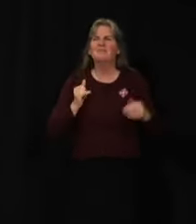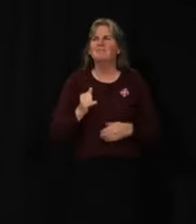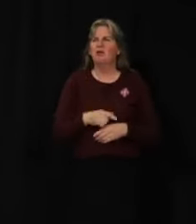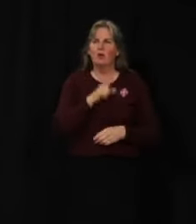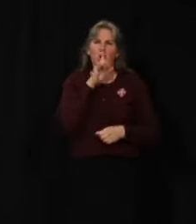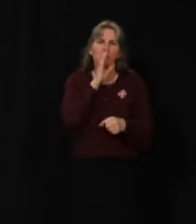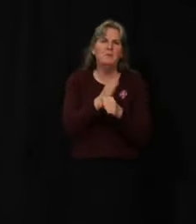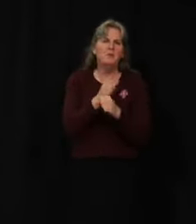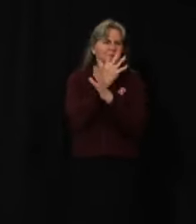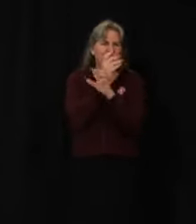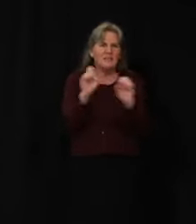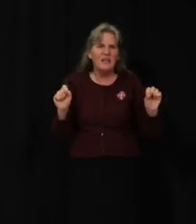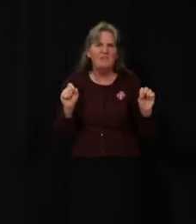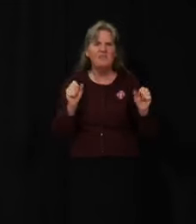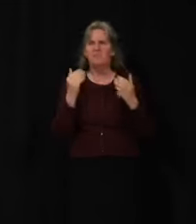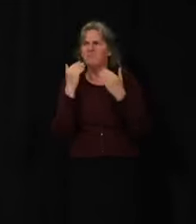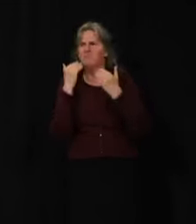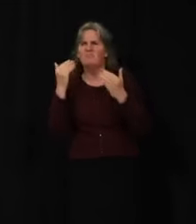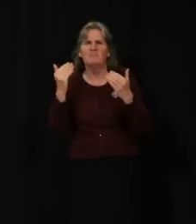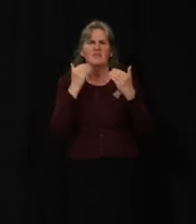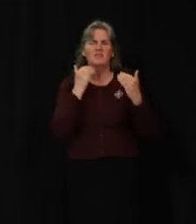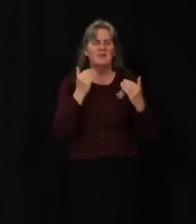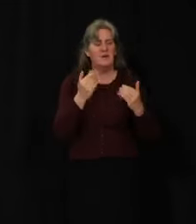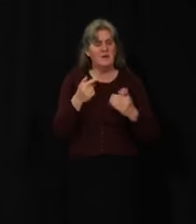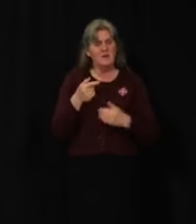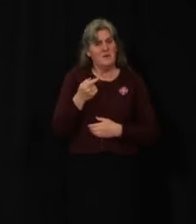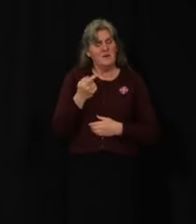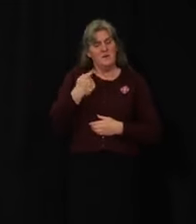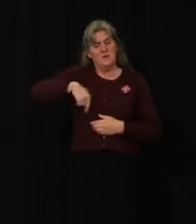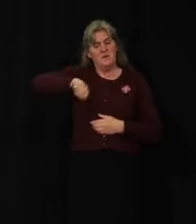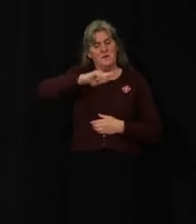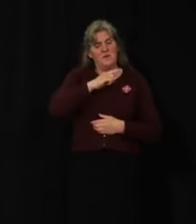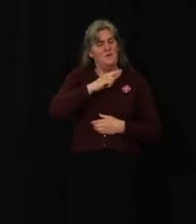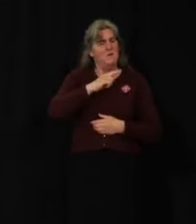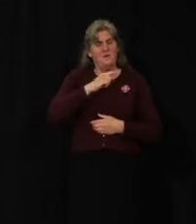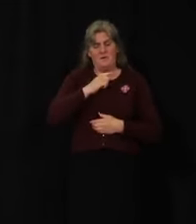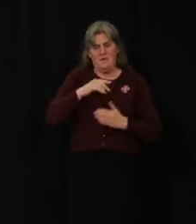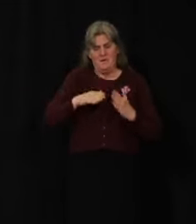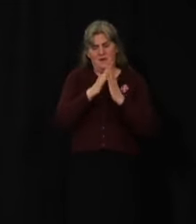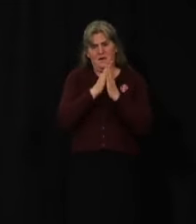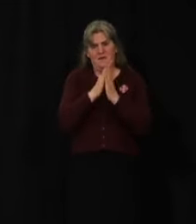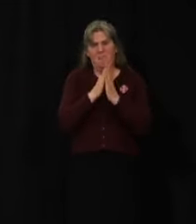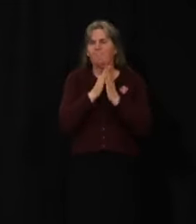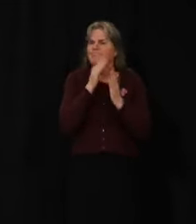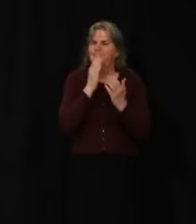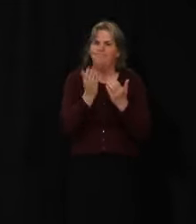safety what we are facing as a society is absolutely not easy.